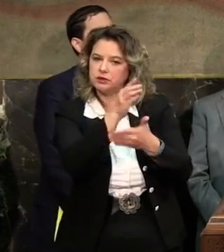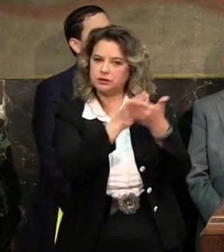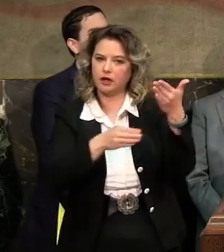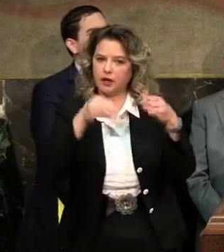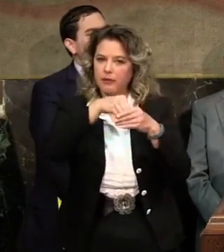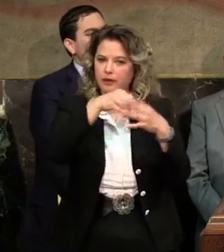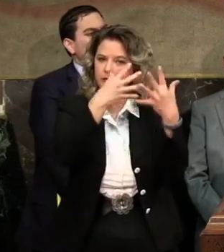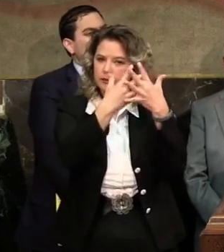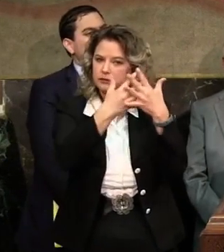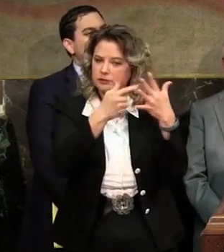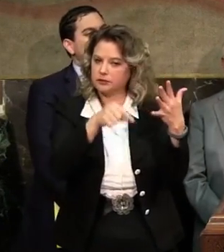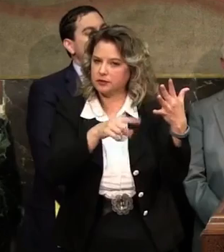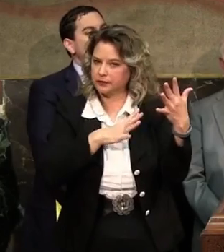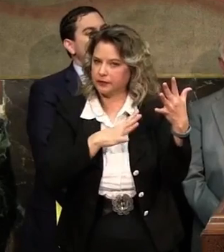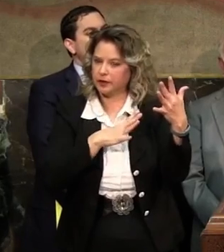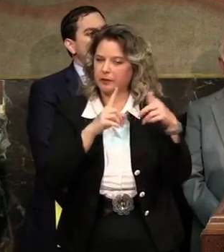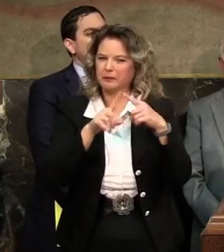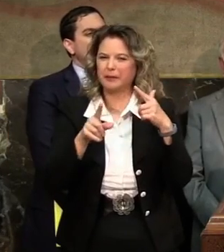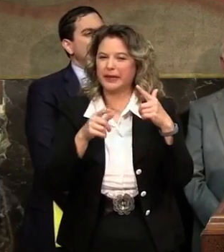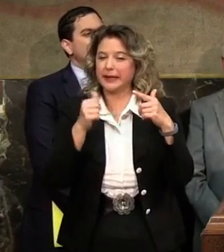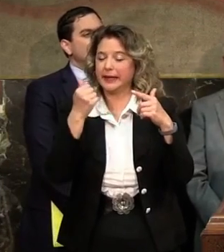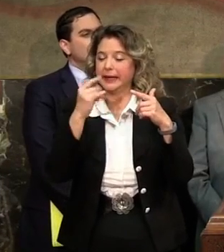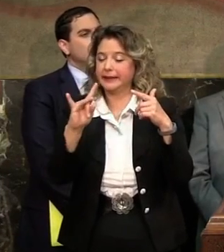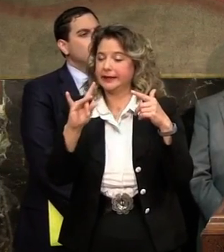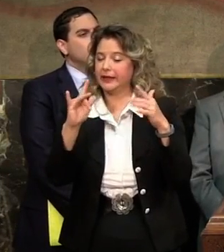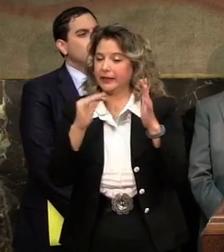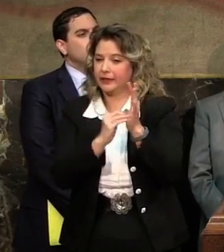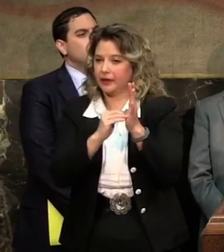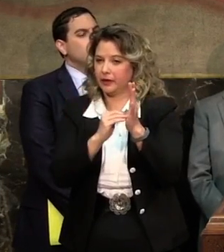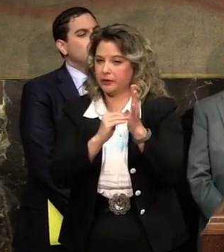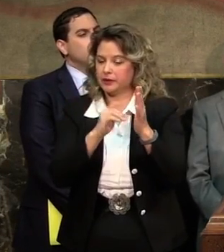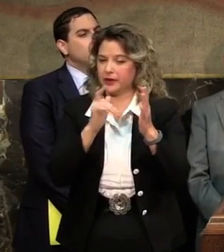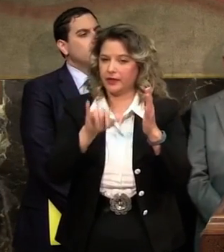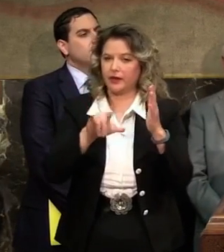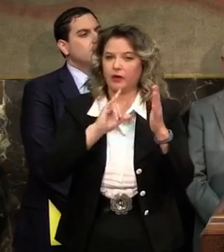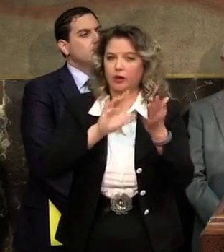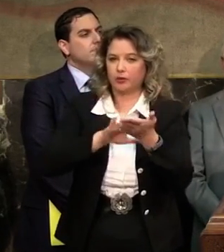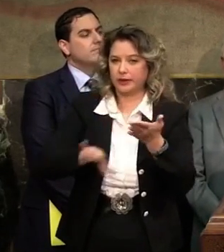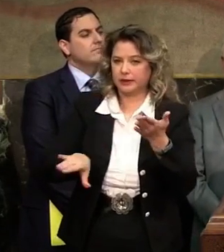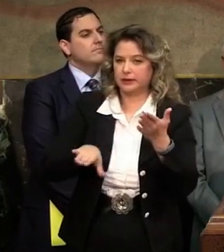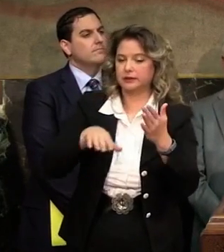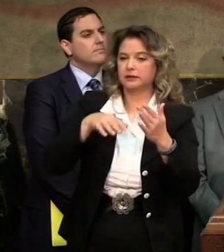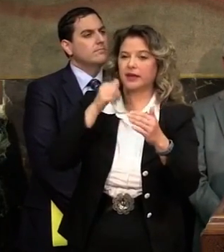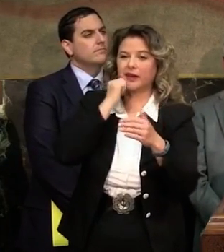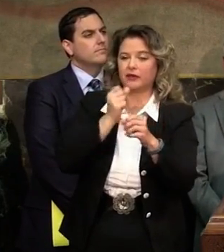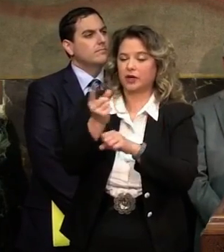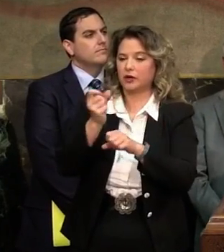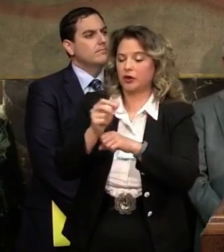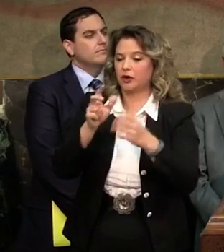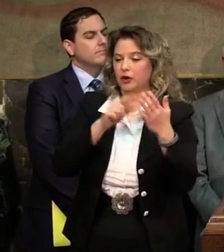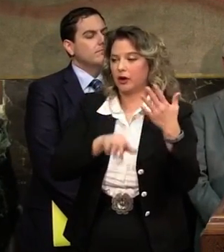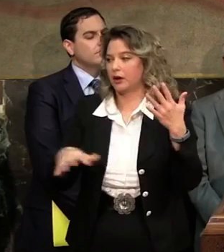however for the roughly 18,000 that are released each year thirty five percent of those will be back in prison within